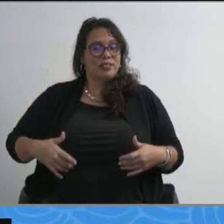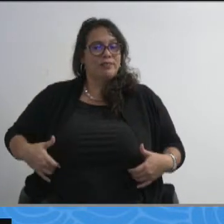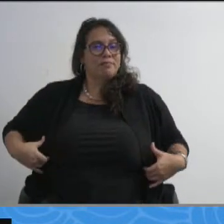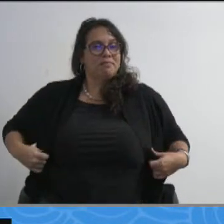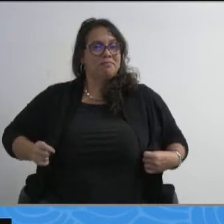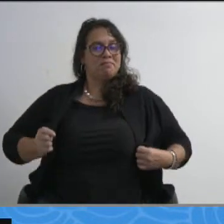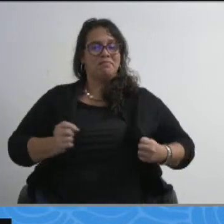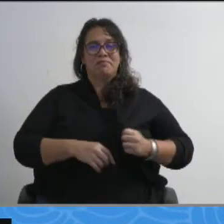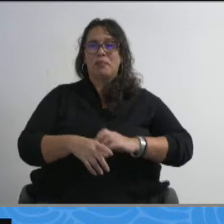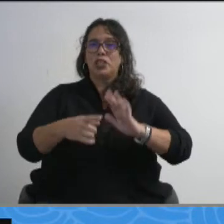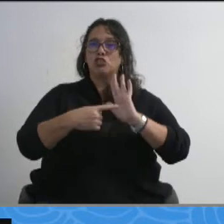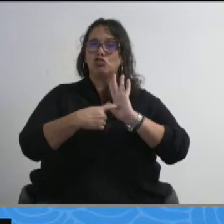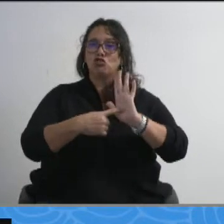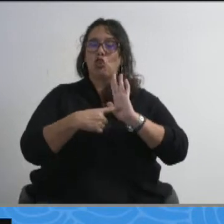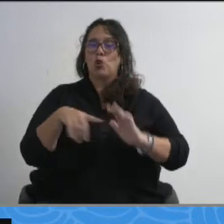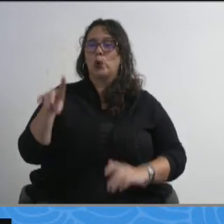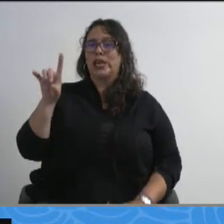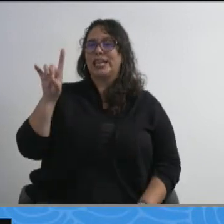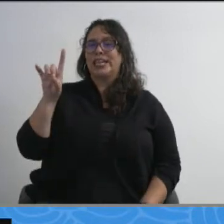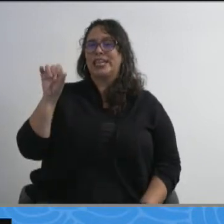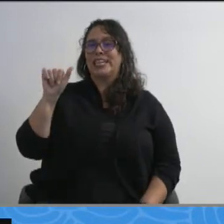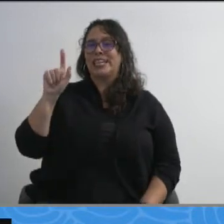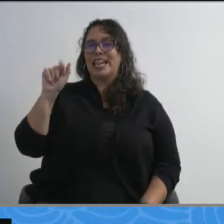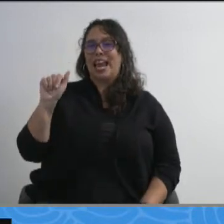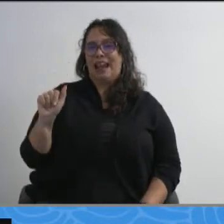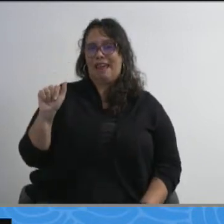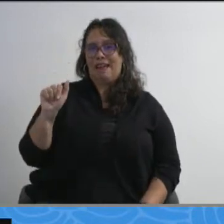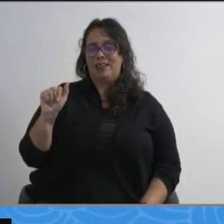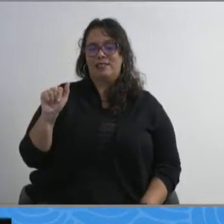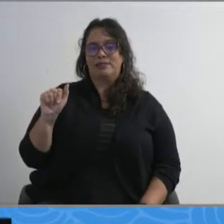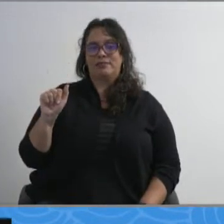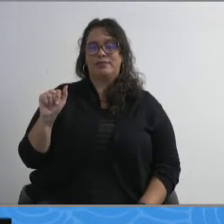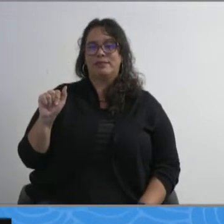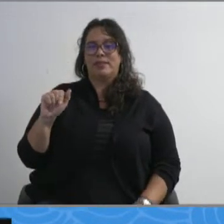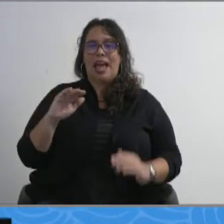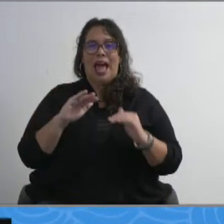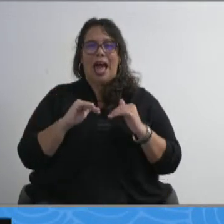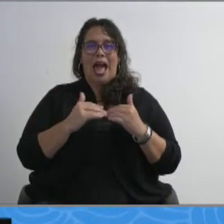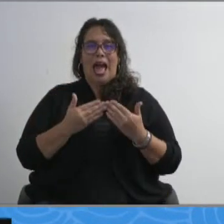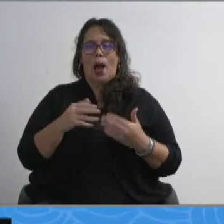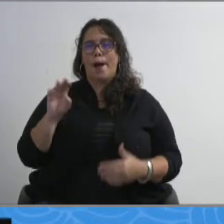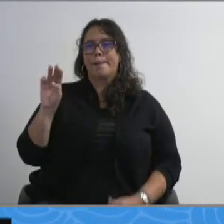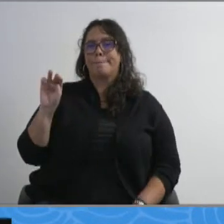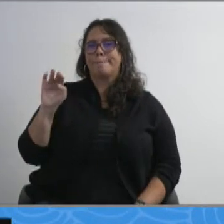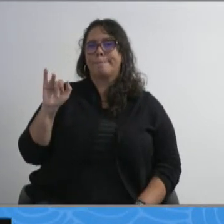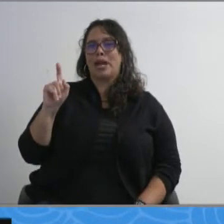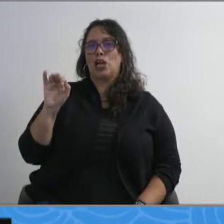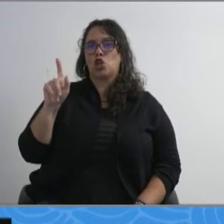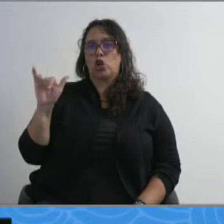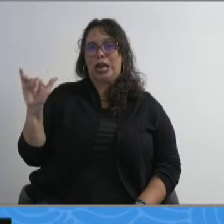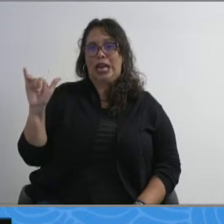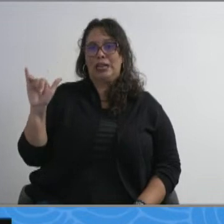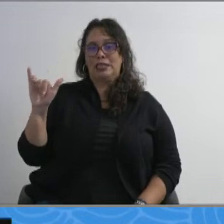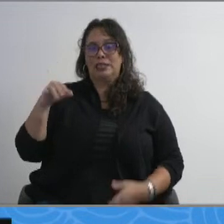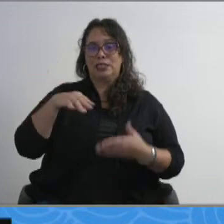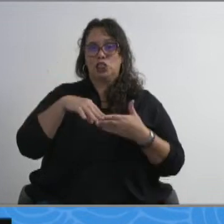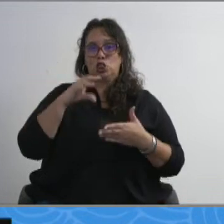And this is data about how our minority students, which will be the next slide,